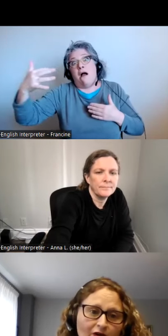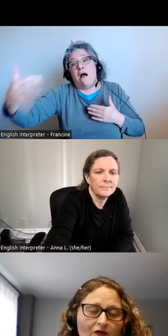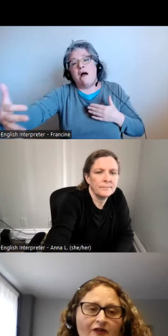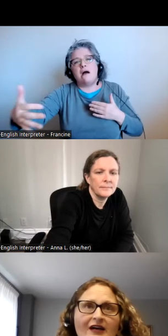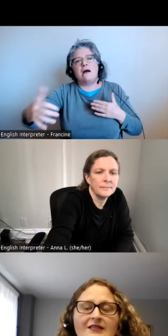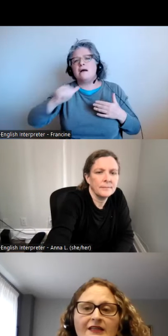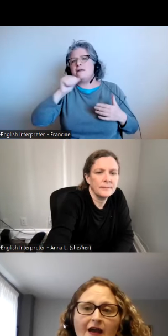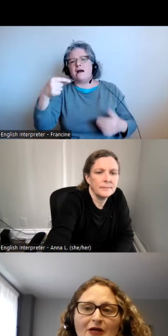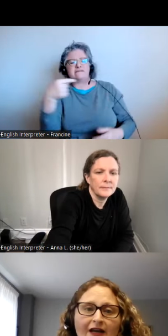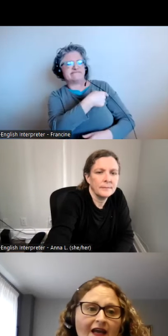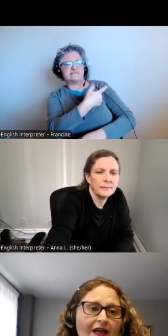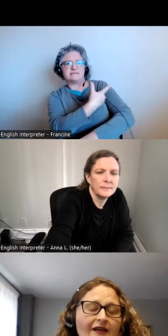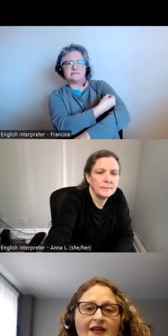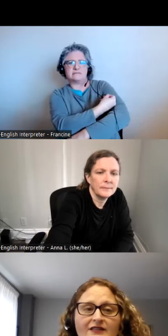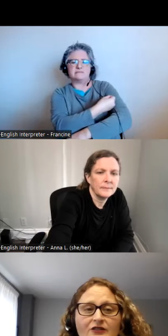first few weeks